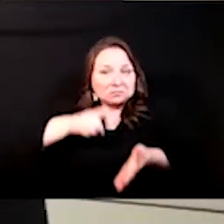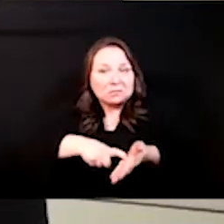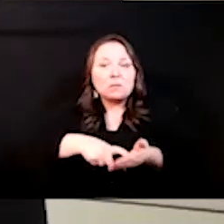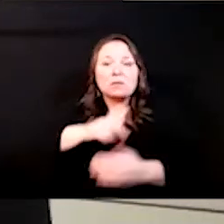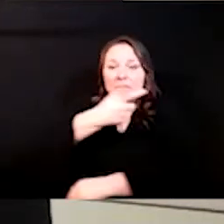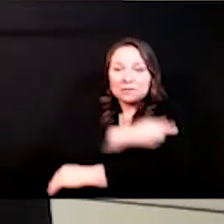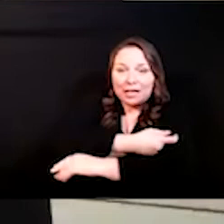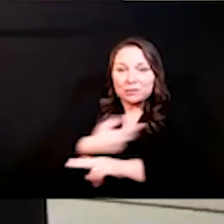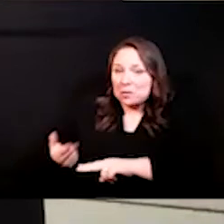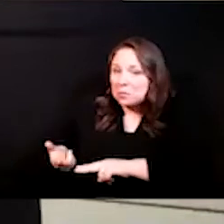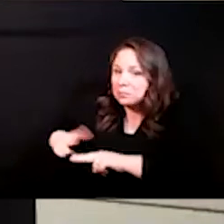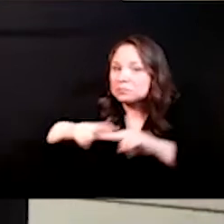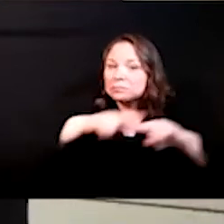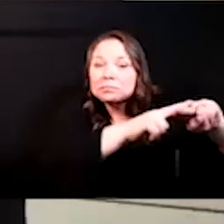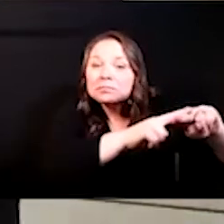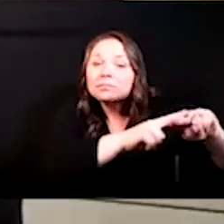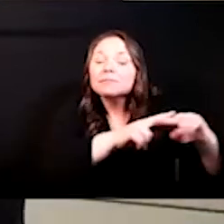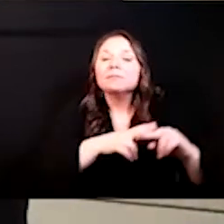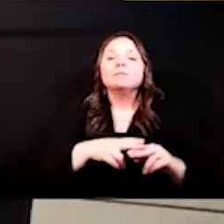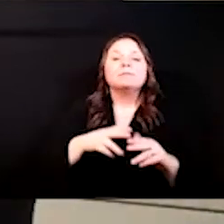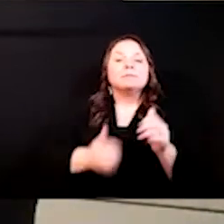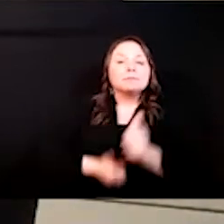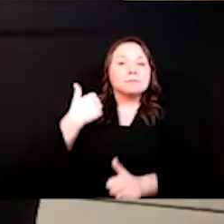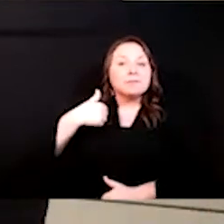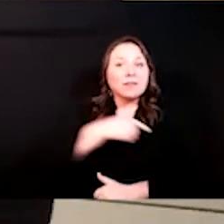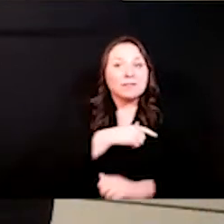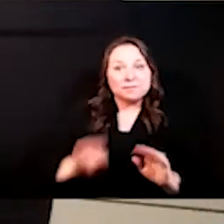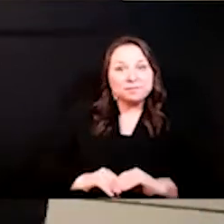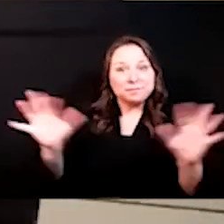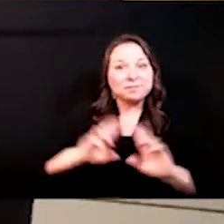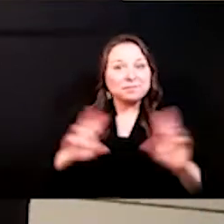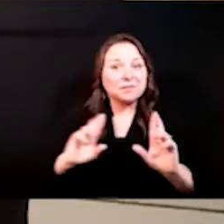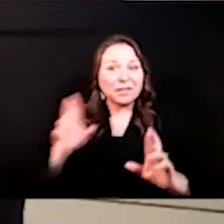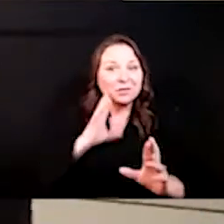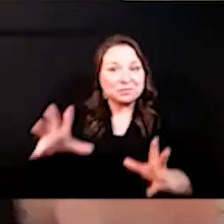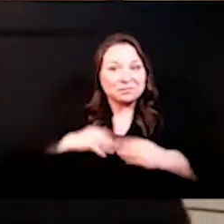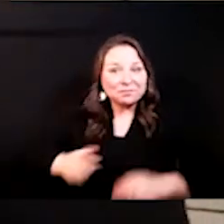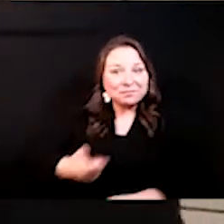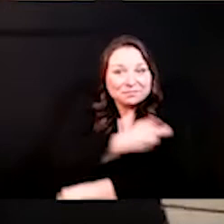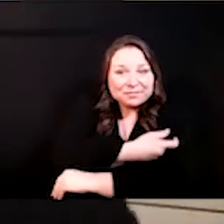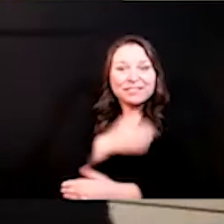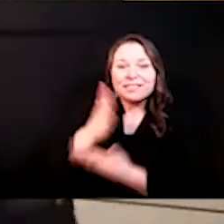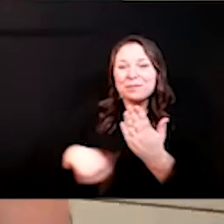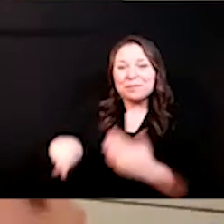VACCINATIONS INCREASE